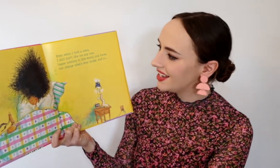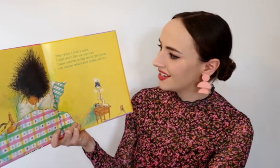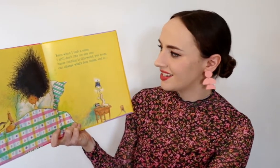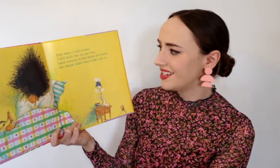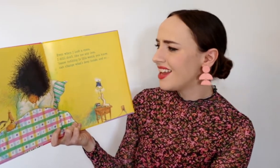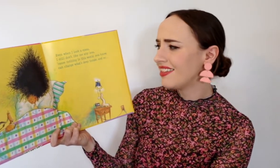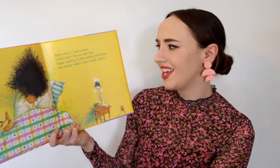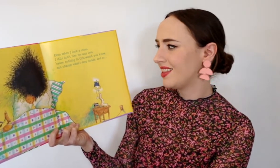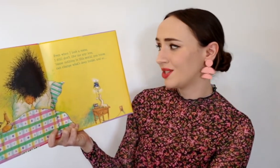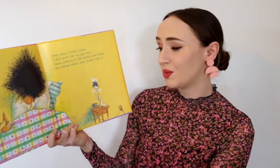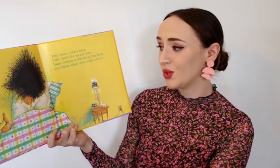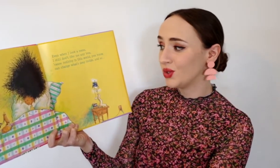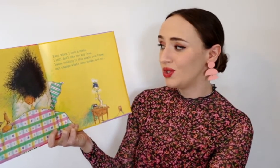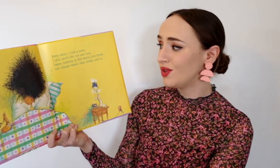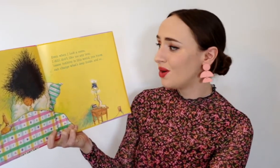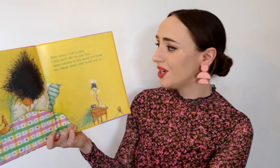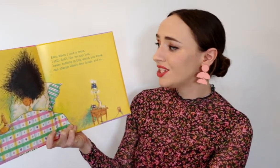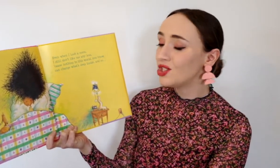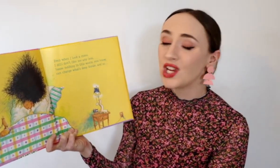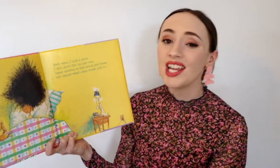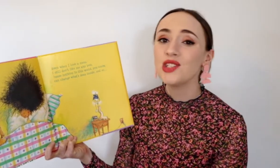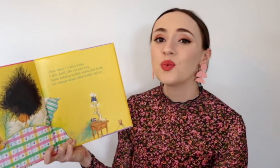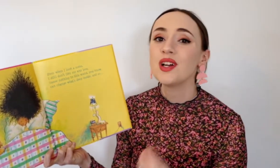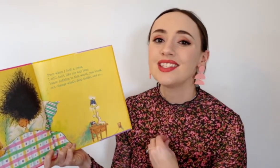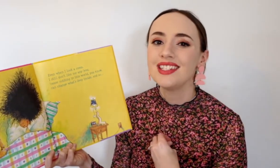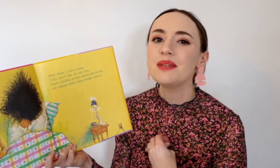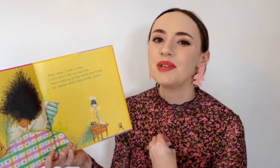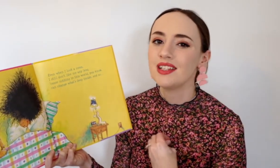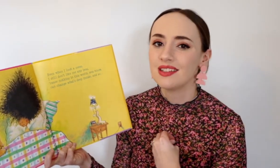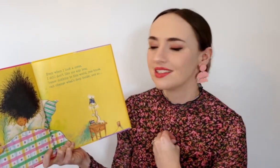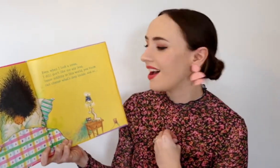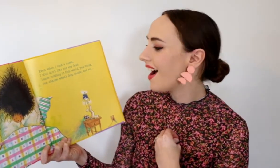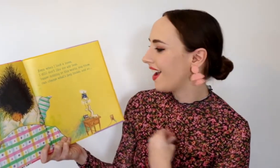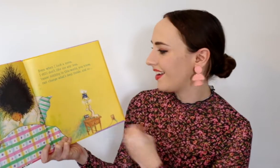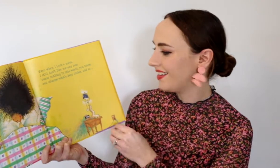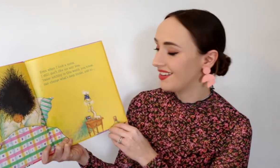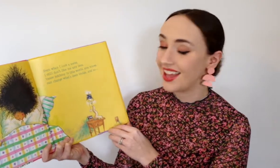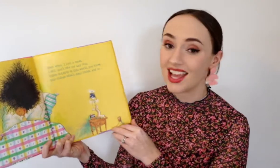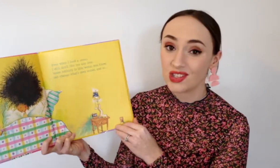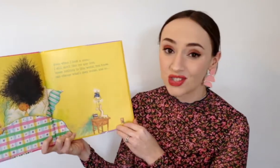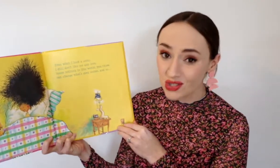'Cause nothing in this world, you know, can change what's deep inside and so...